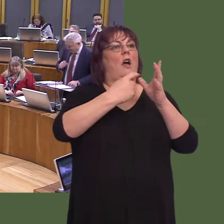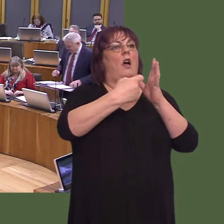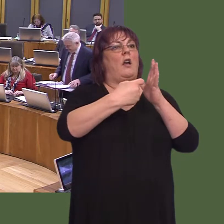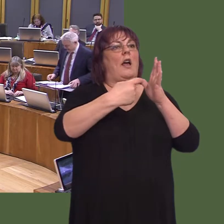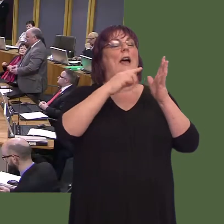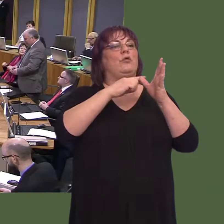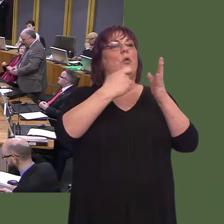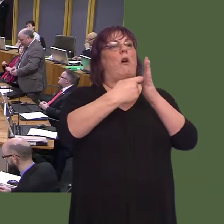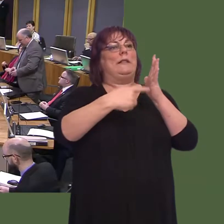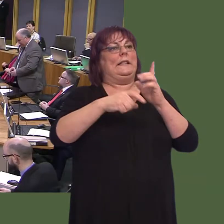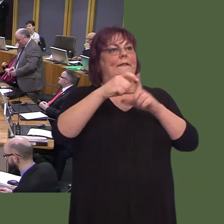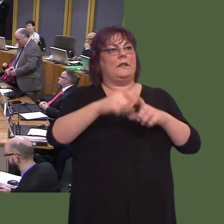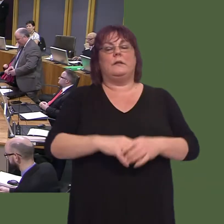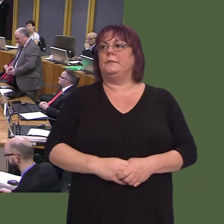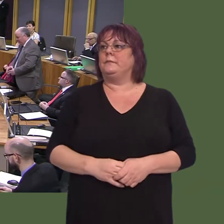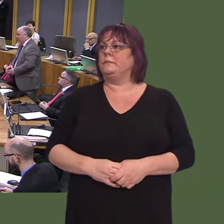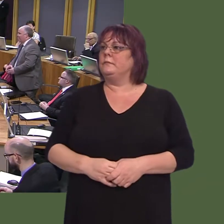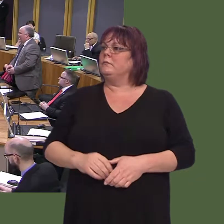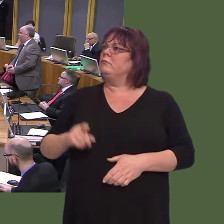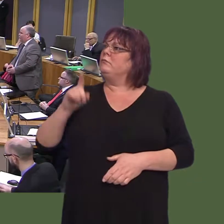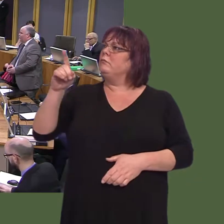First Minister, do you still believe that the Welsh Government's preferred black route